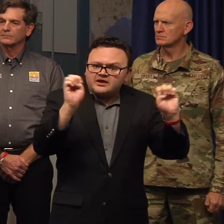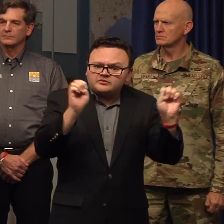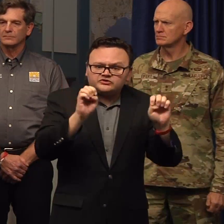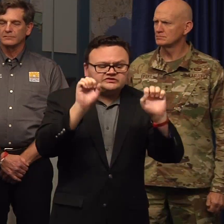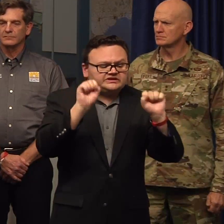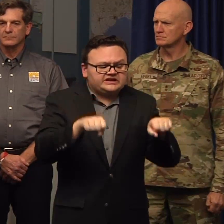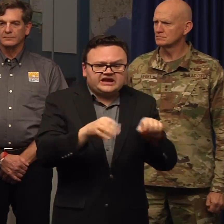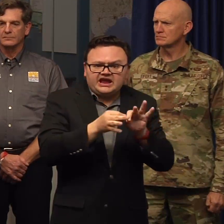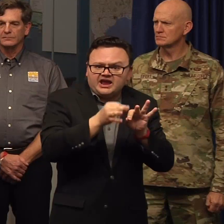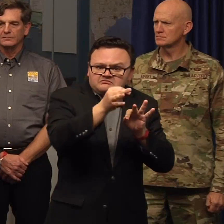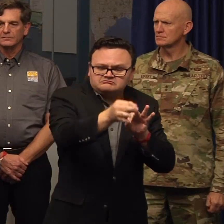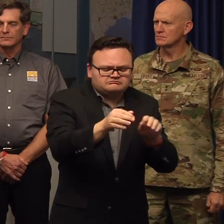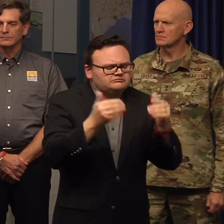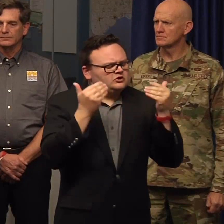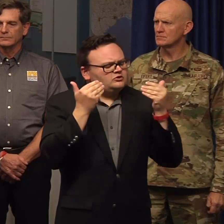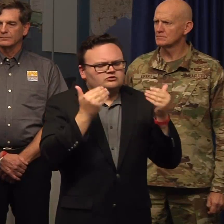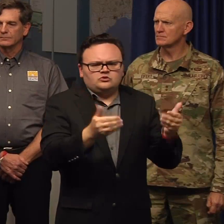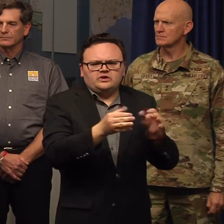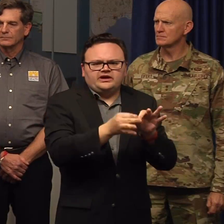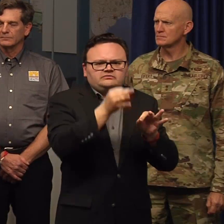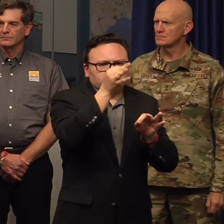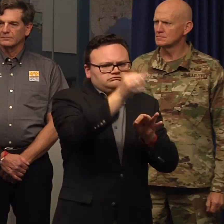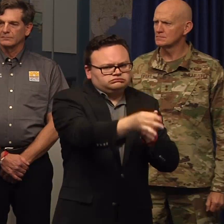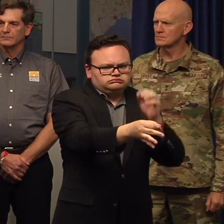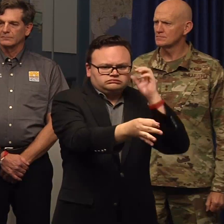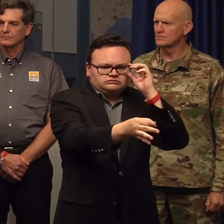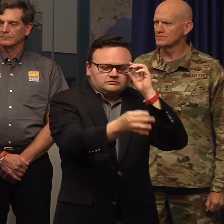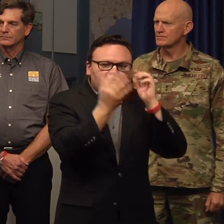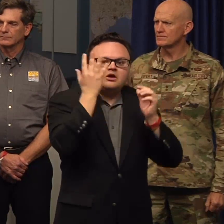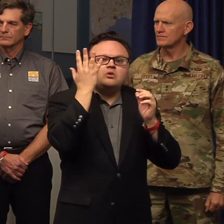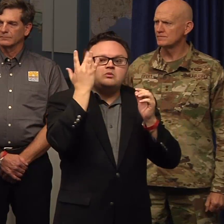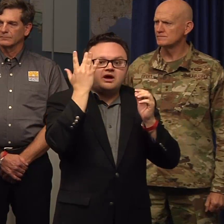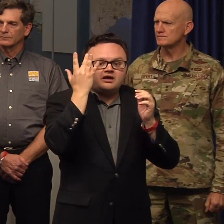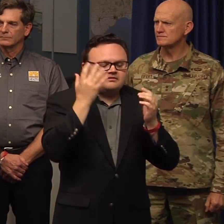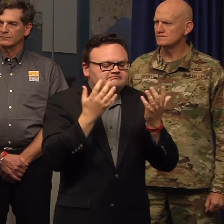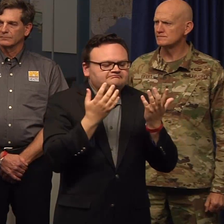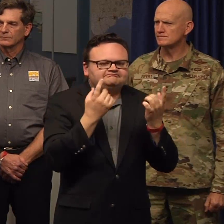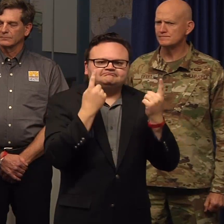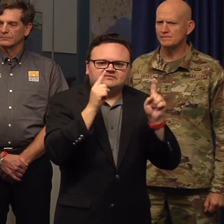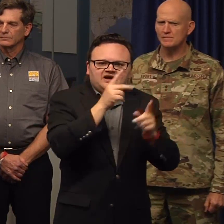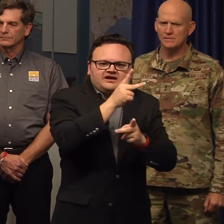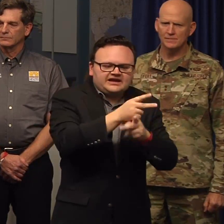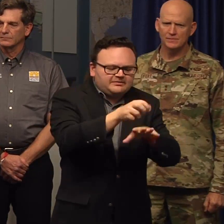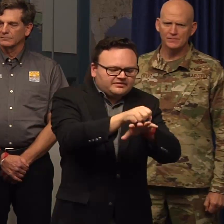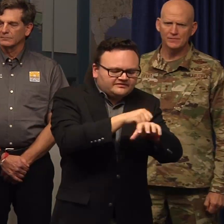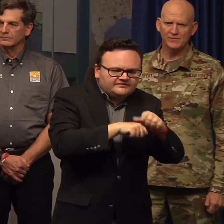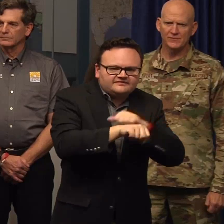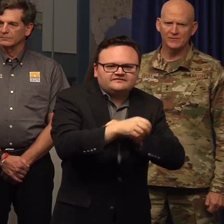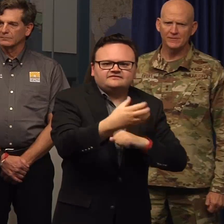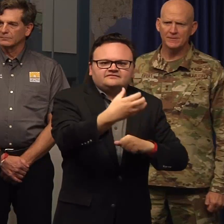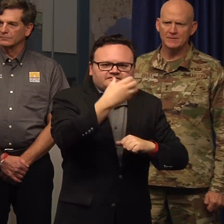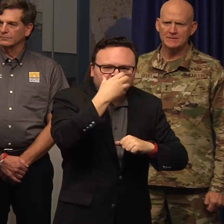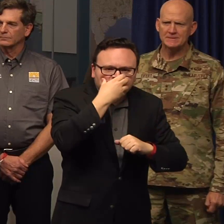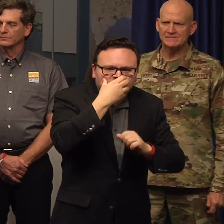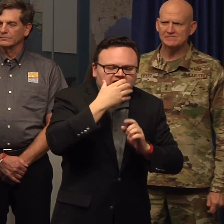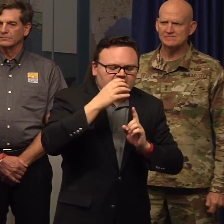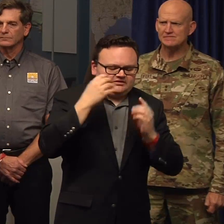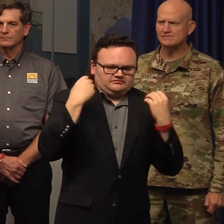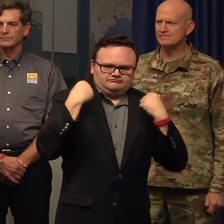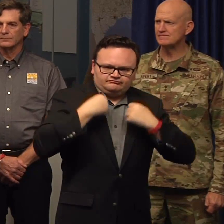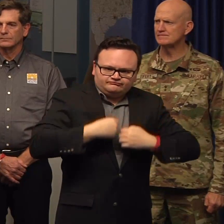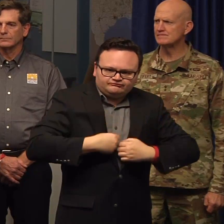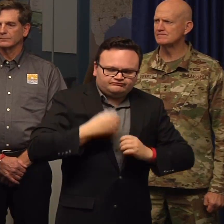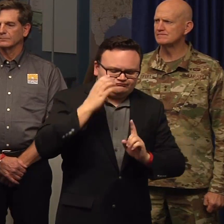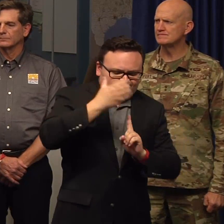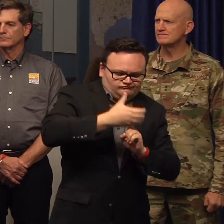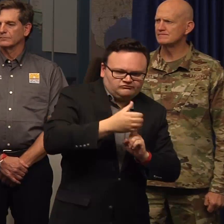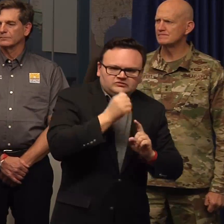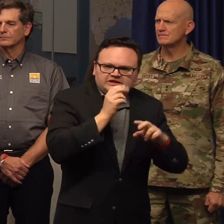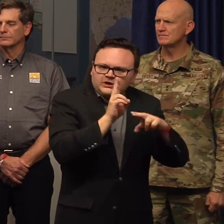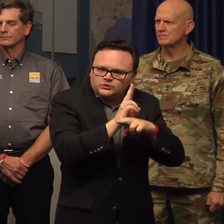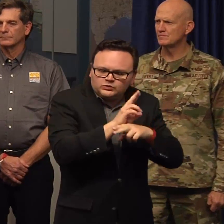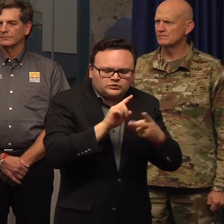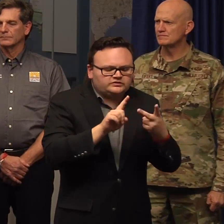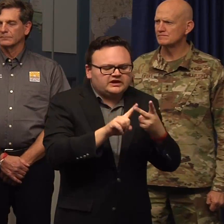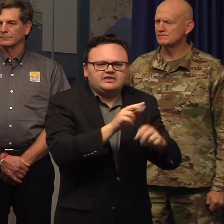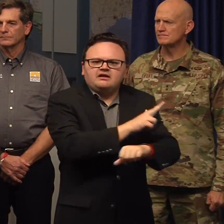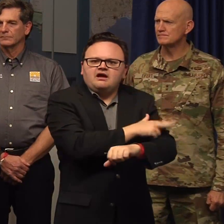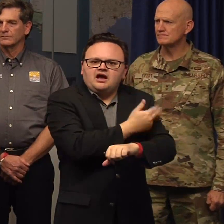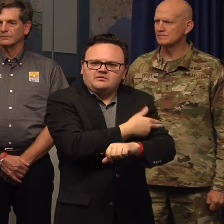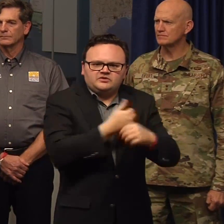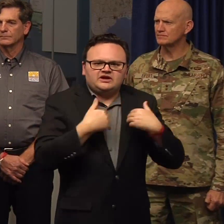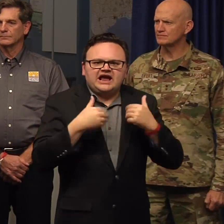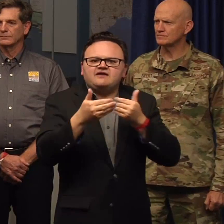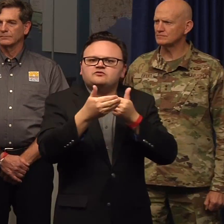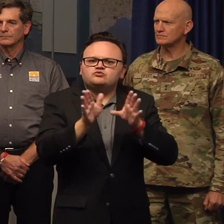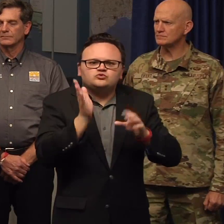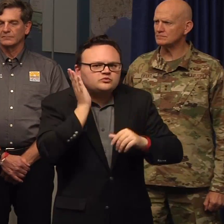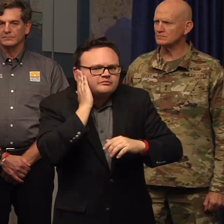THAT .